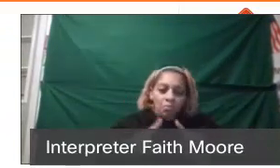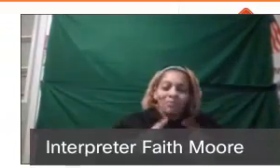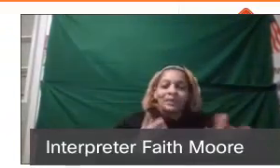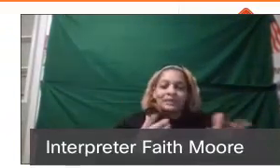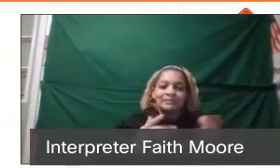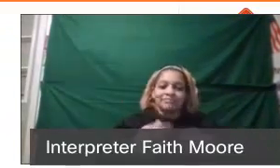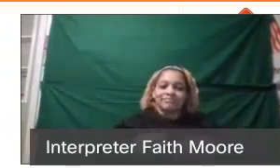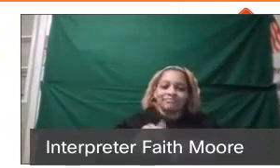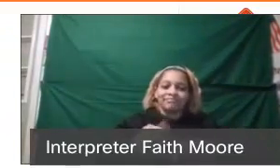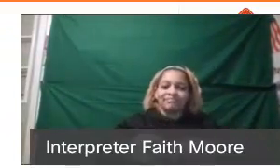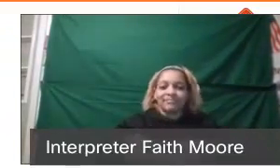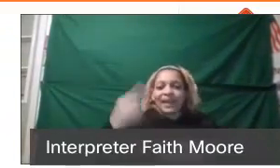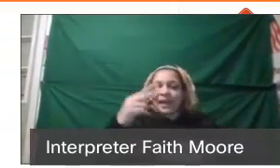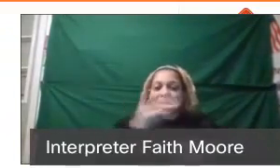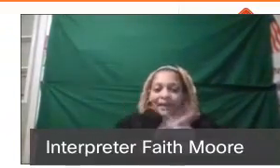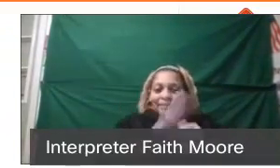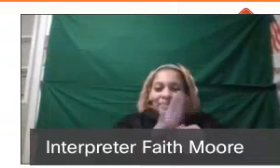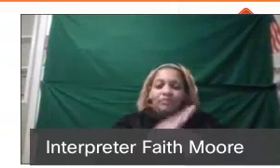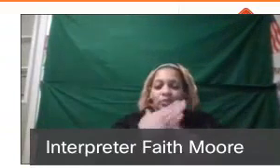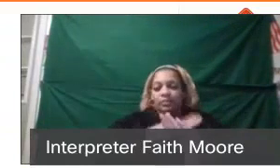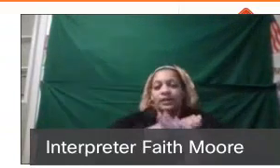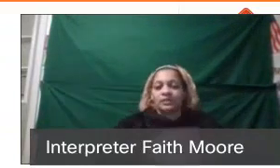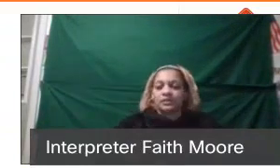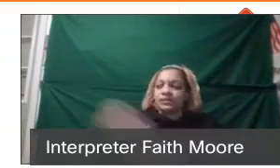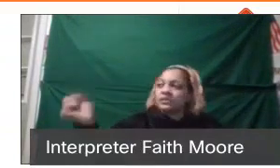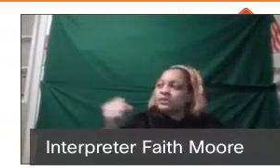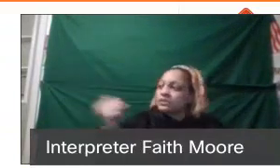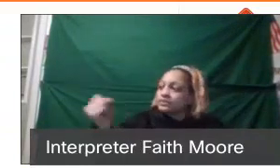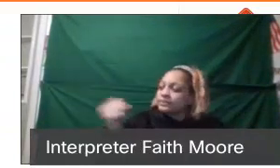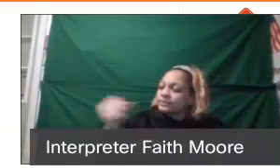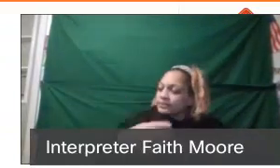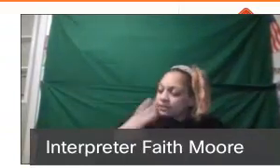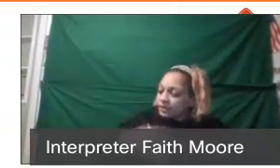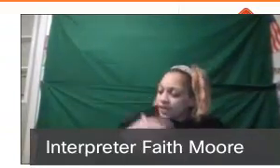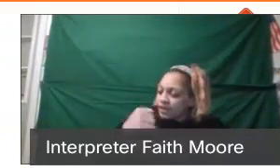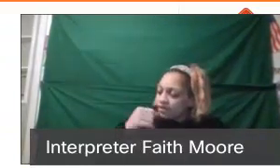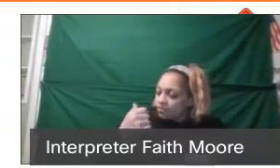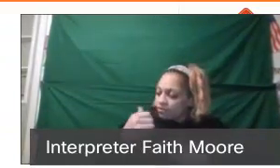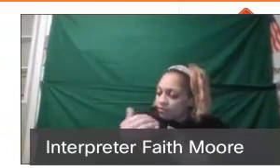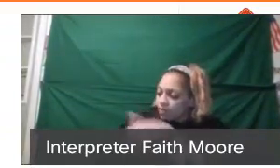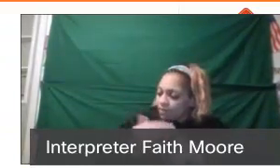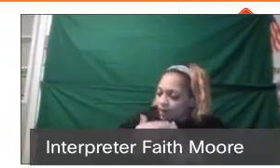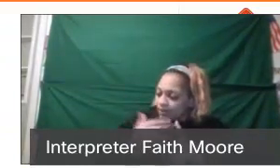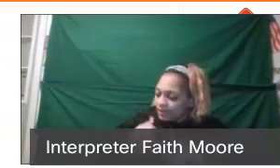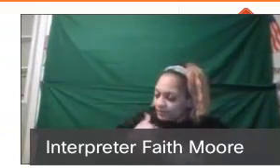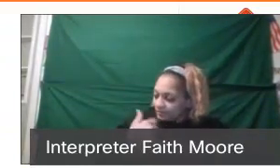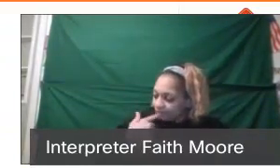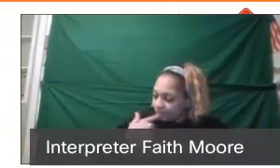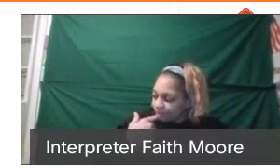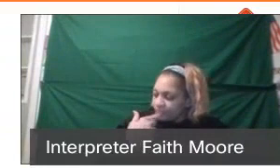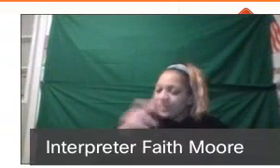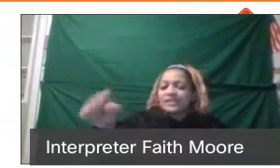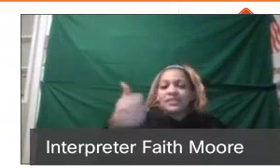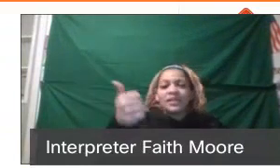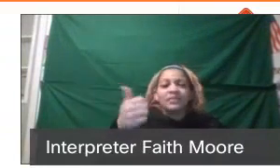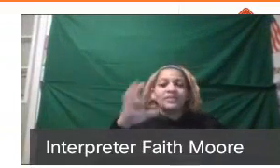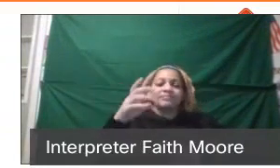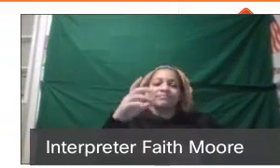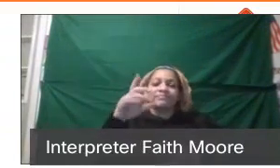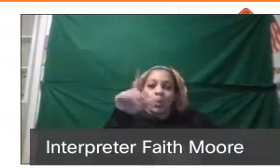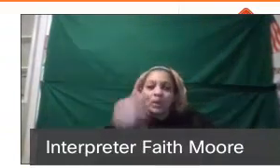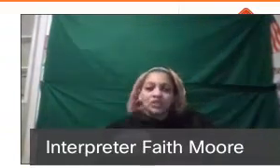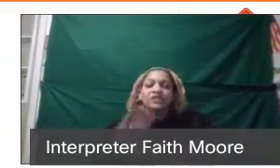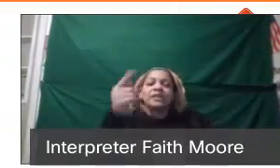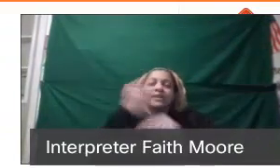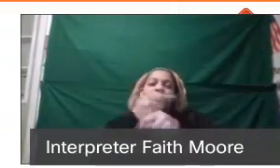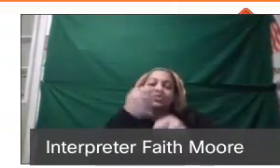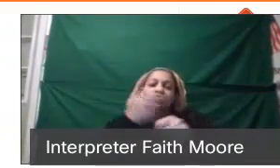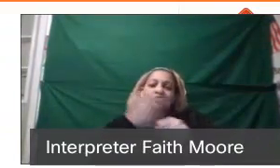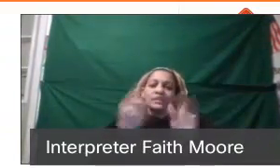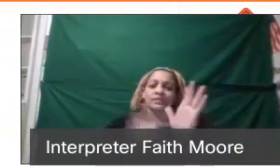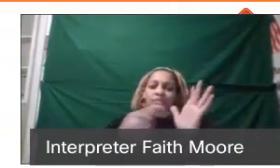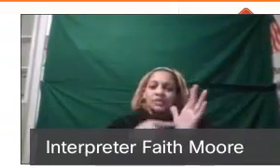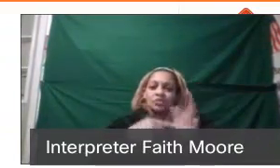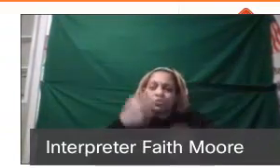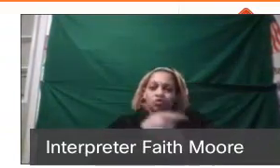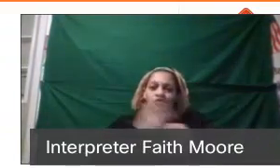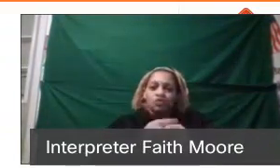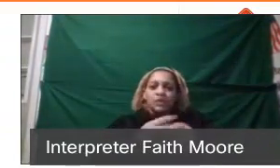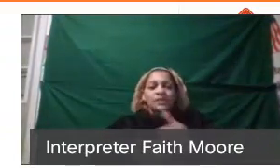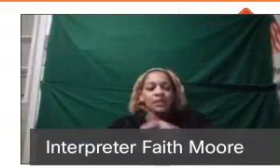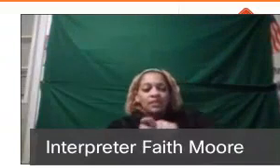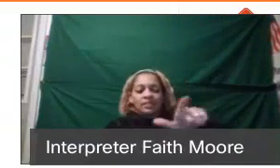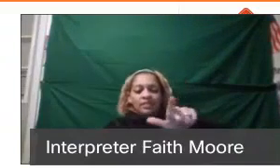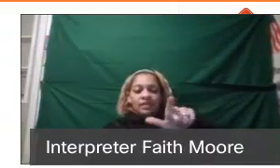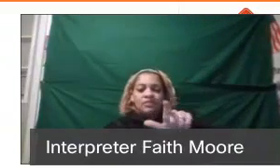Yes, it did it reminded me of another related question. We have a lot of heavy truck traffic that makes that turn off of North South. Where on the easttown Van Buren to get into the.